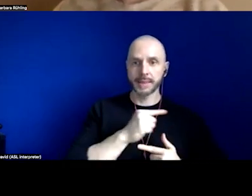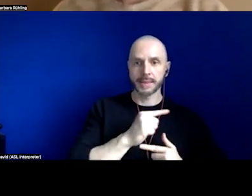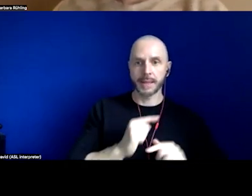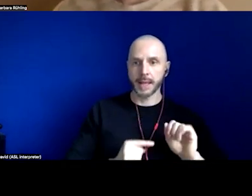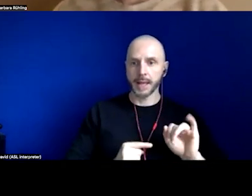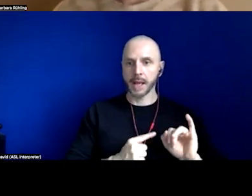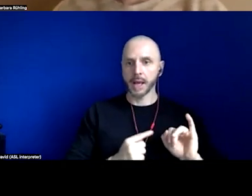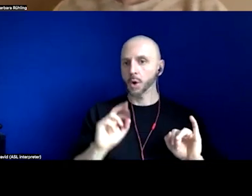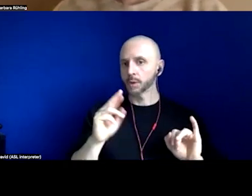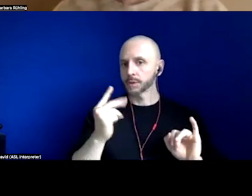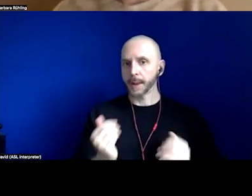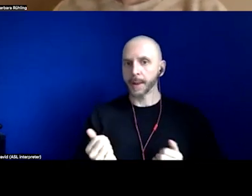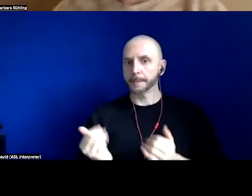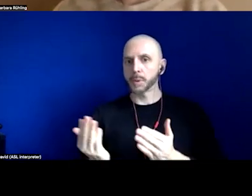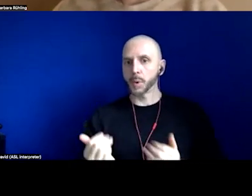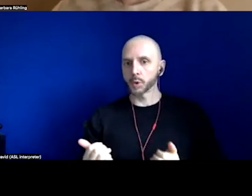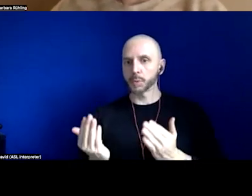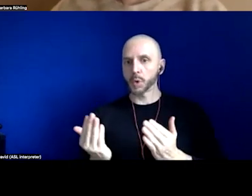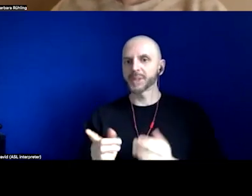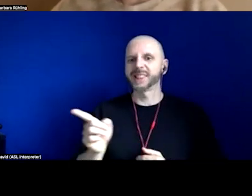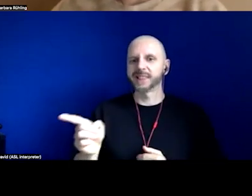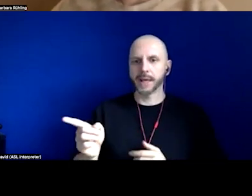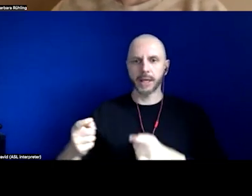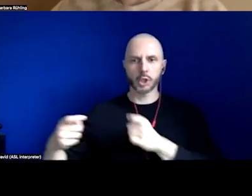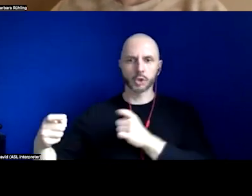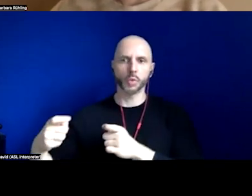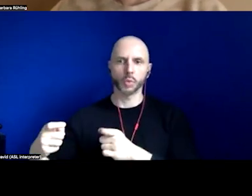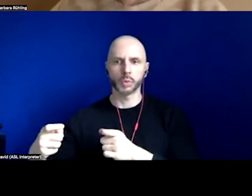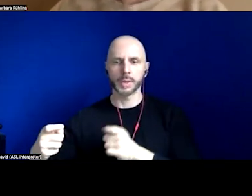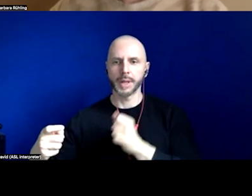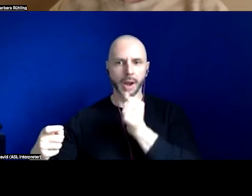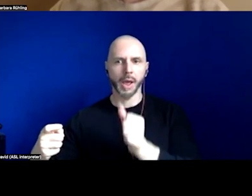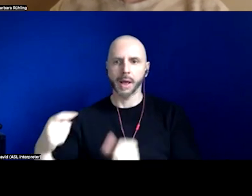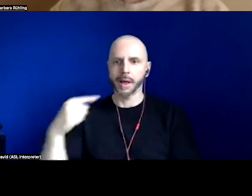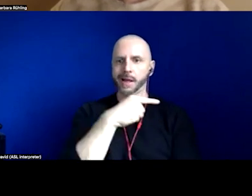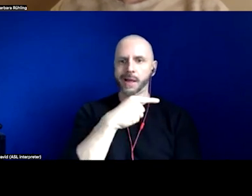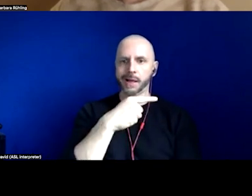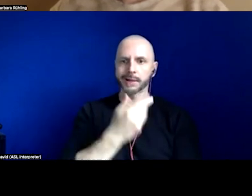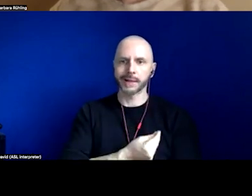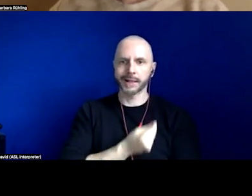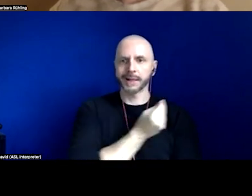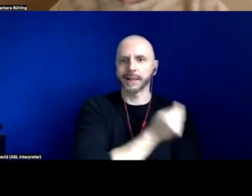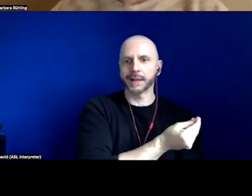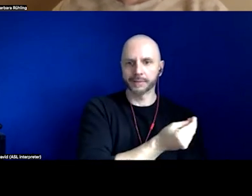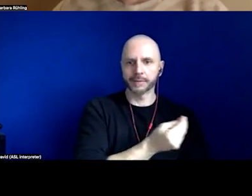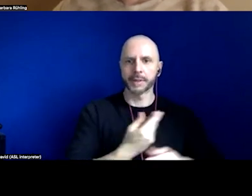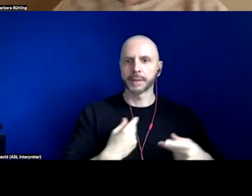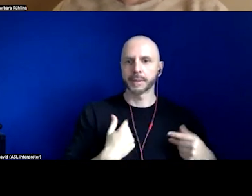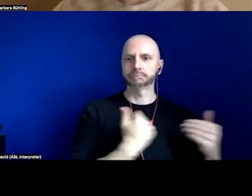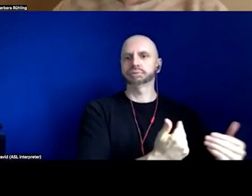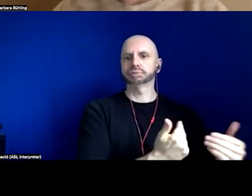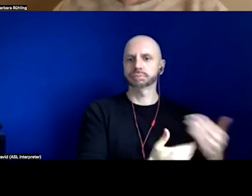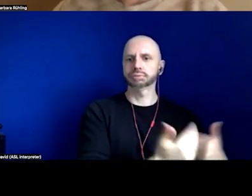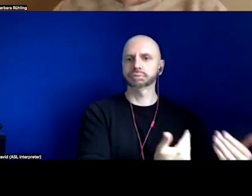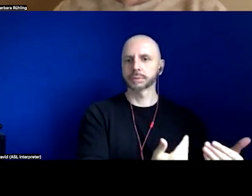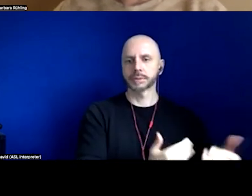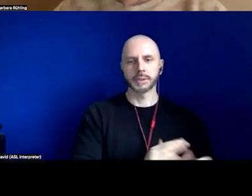Other use cases that we have been experimenting with is creating lists of glossary terms based on